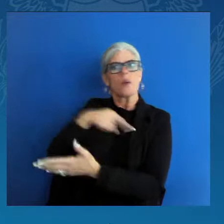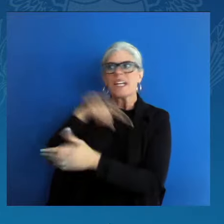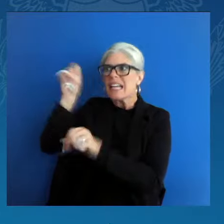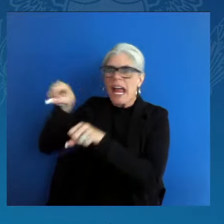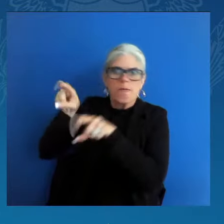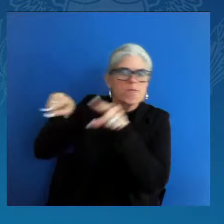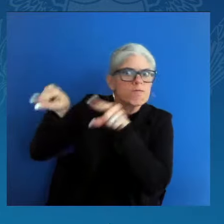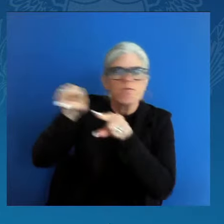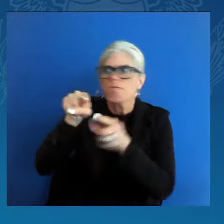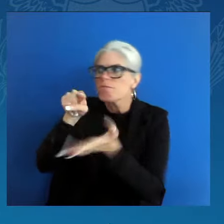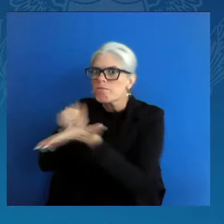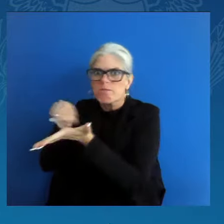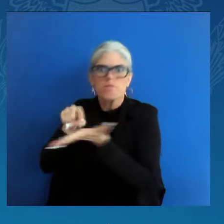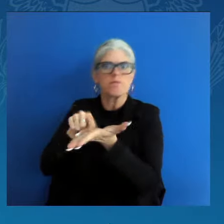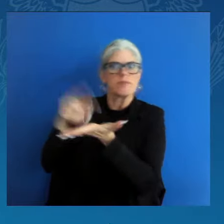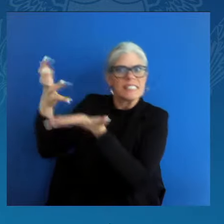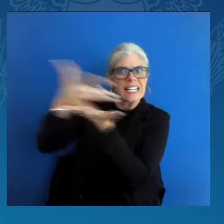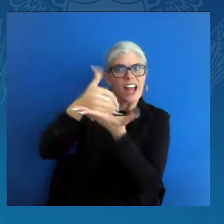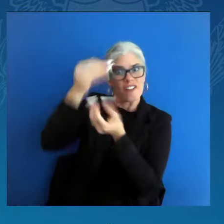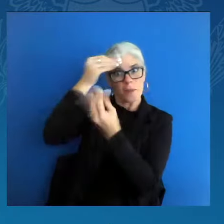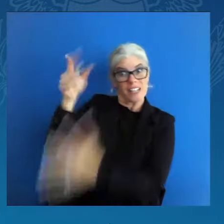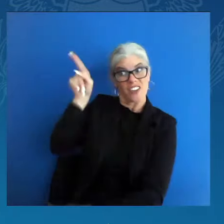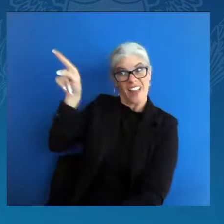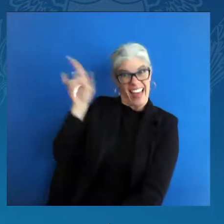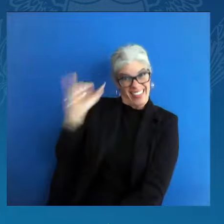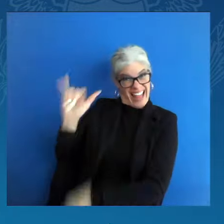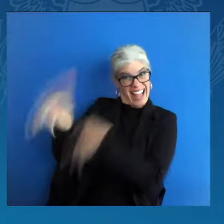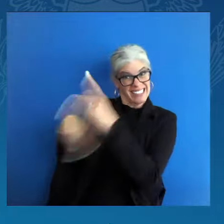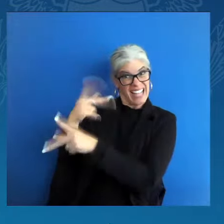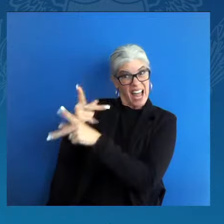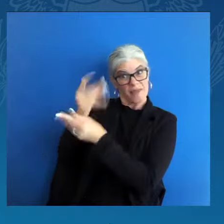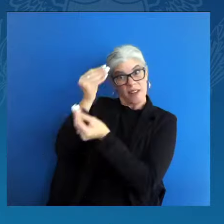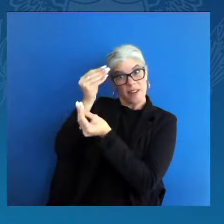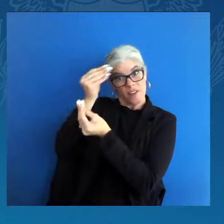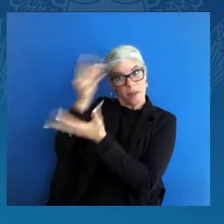Global collaboration to take on global challenges.